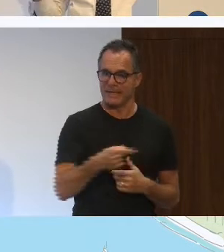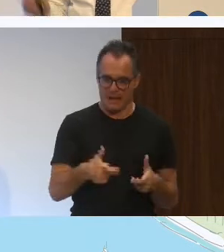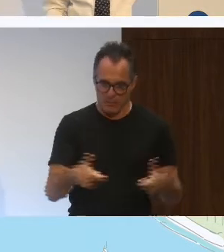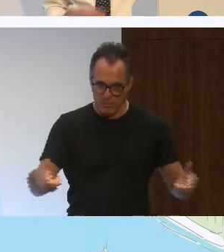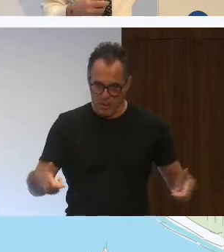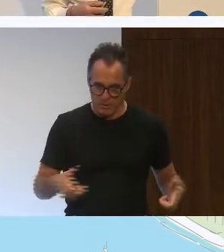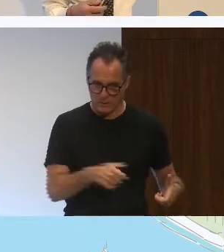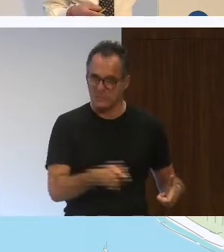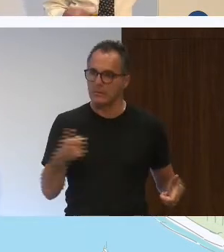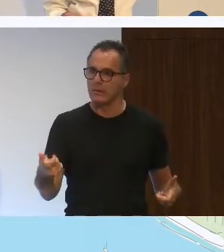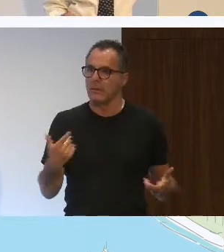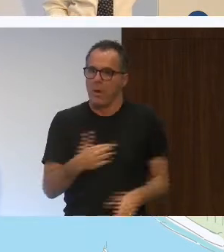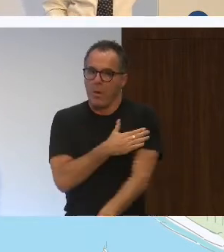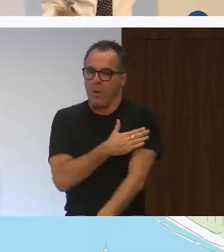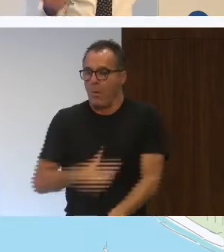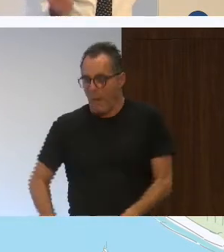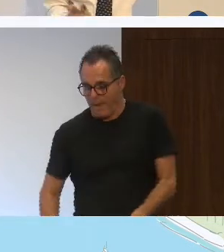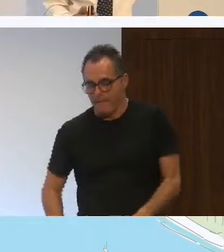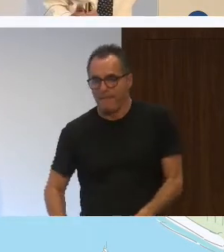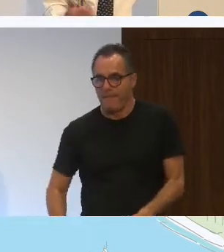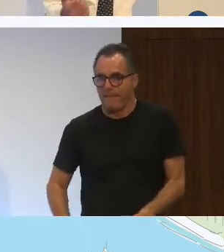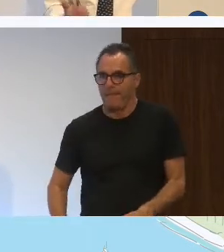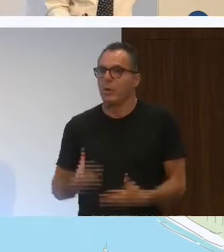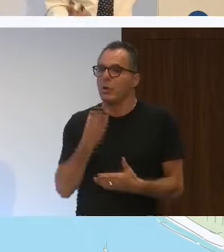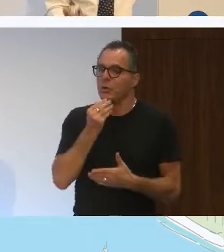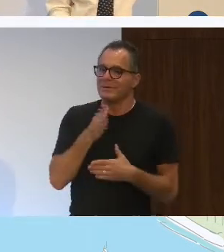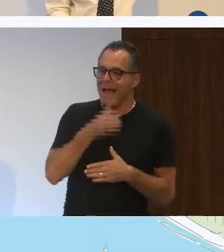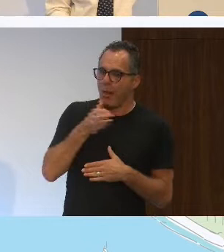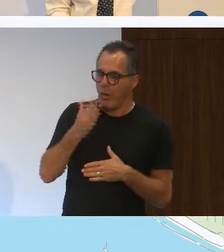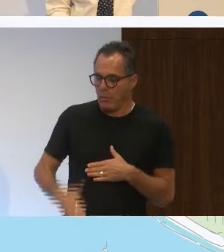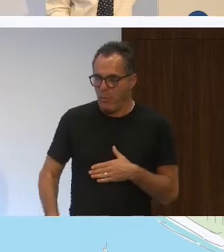You put an alco wipe on your leg, put it, put the pen on your leg